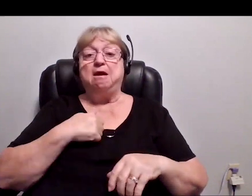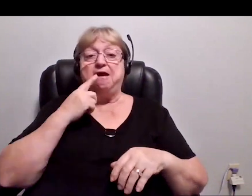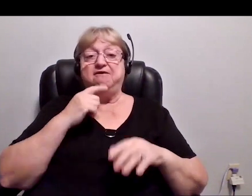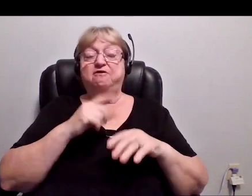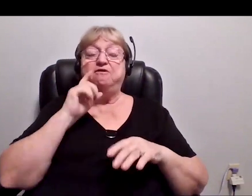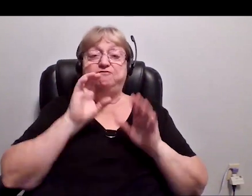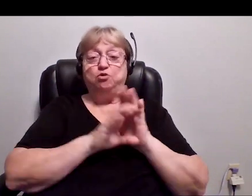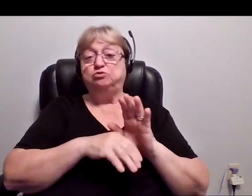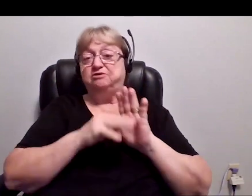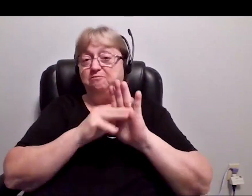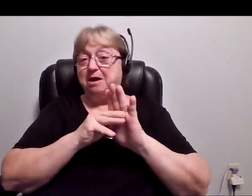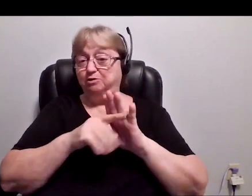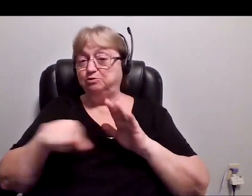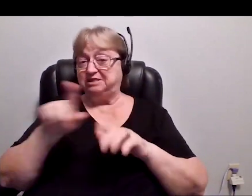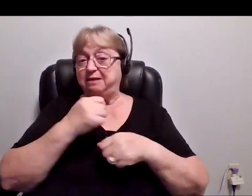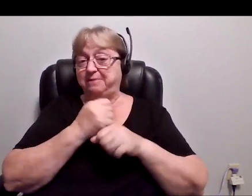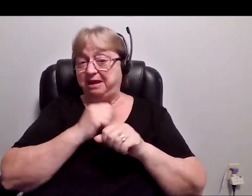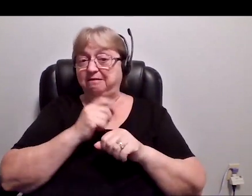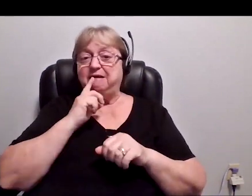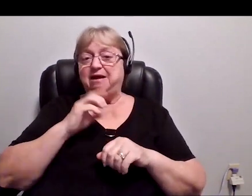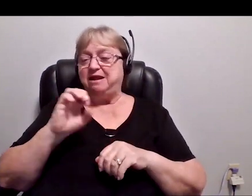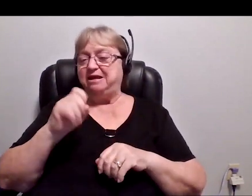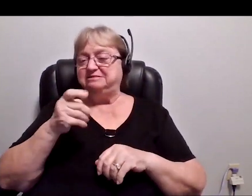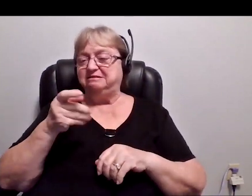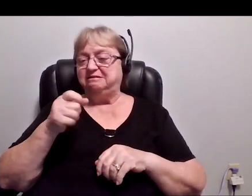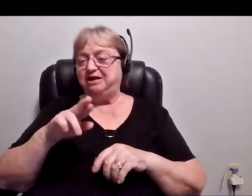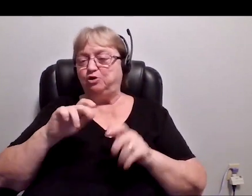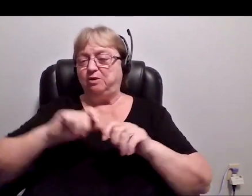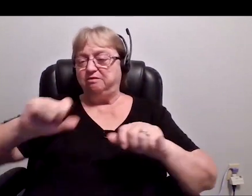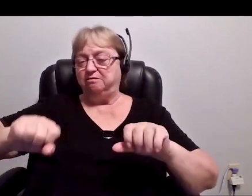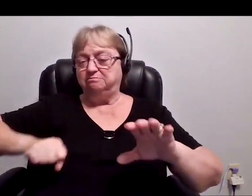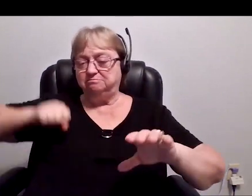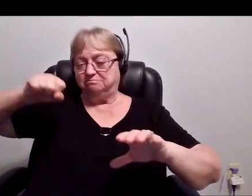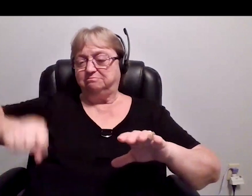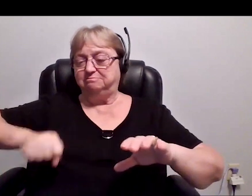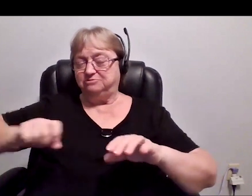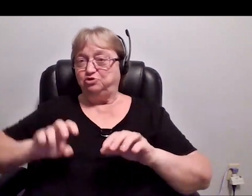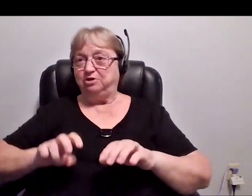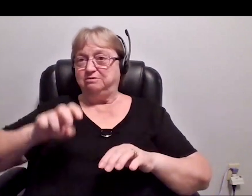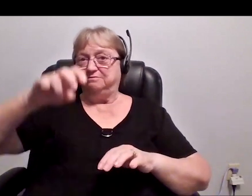including an escalator with a turning crank so it can move, a model of a lion